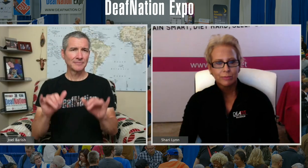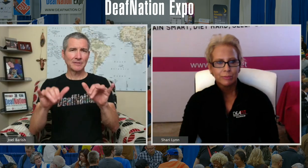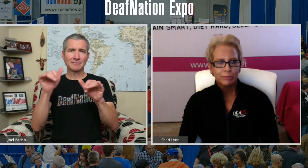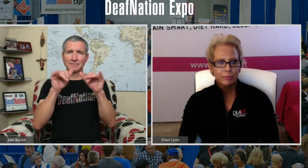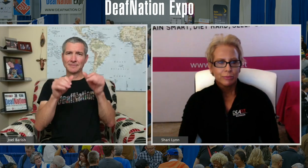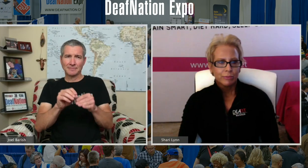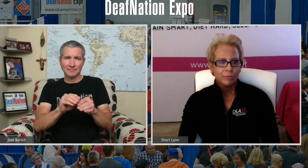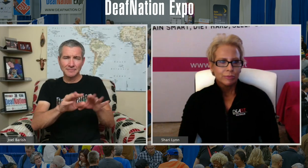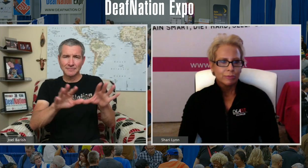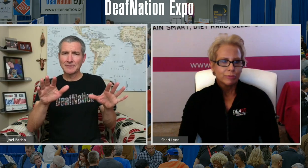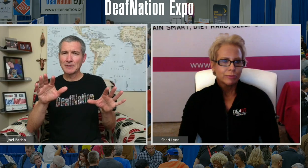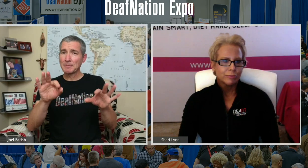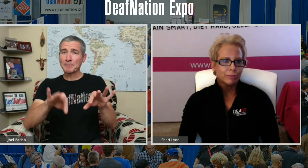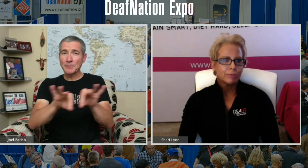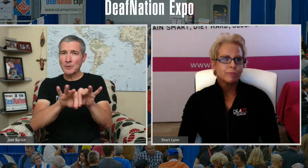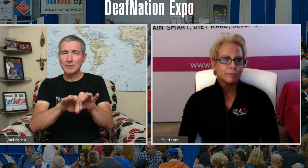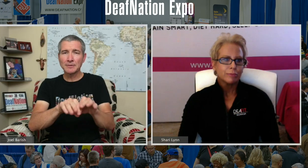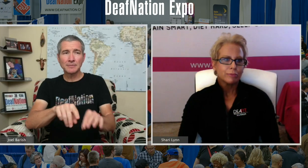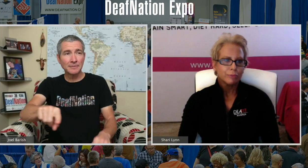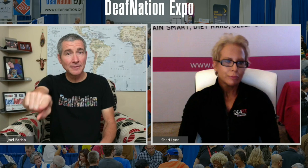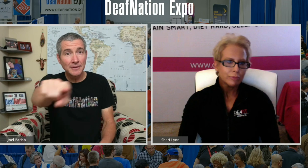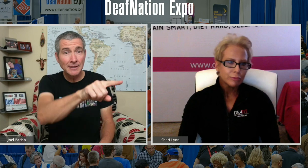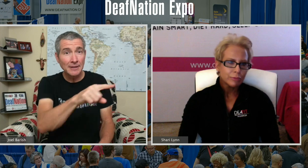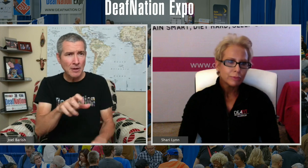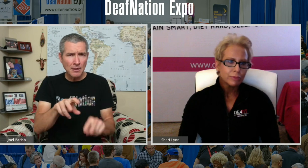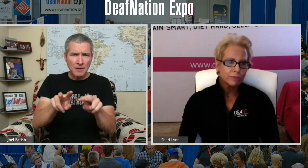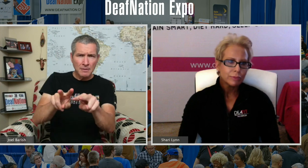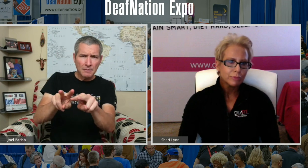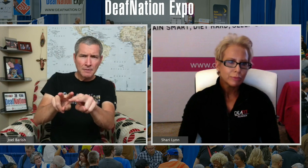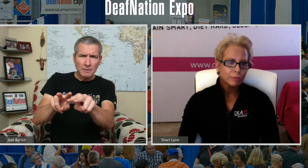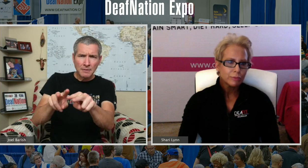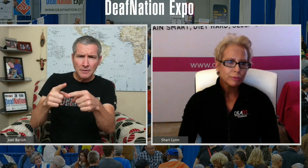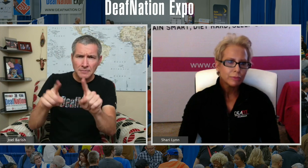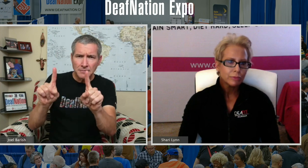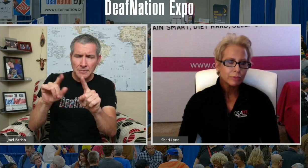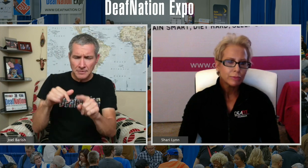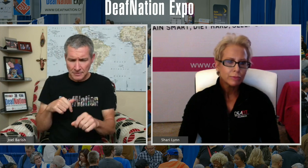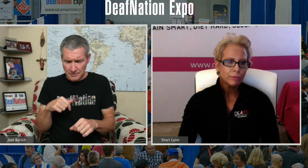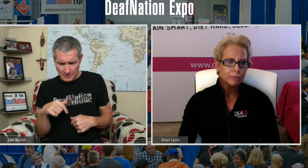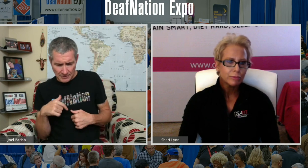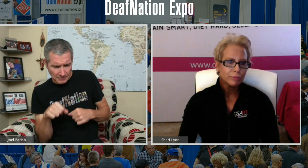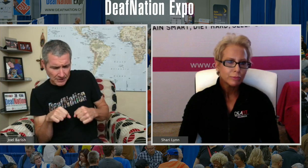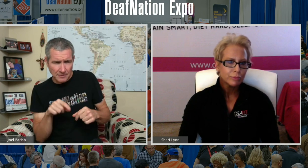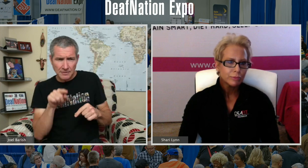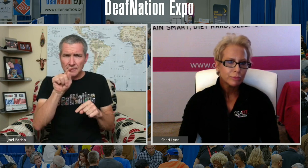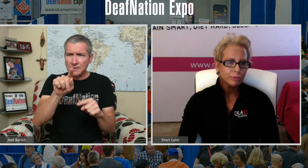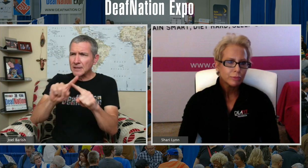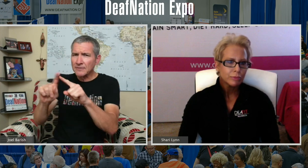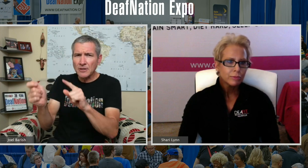That’s amazing. Spread it. The important thing is that they can see your accomplishment and in different areas,